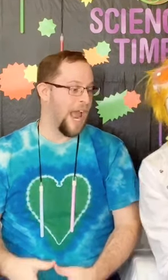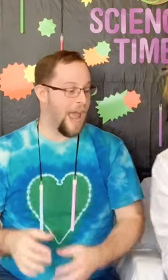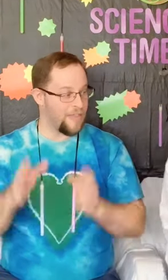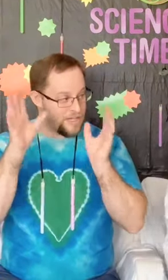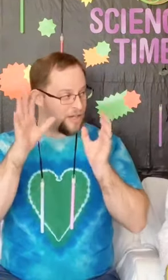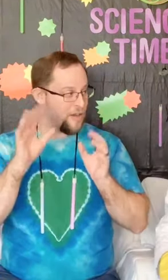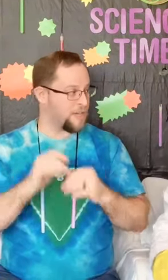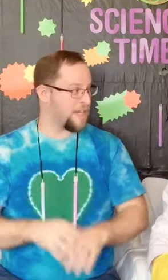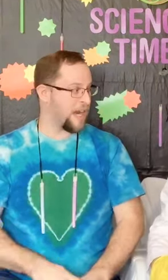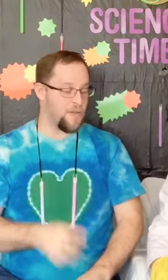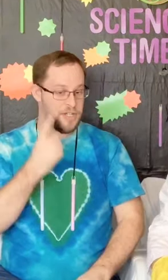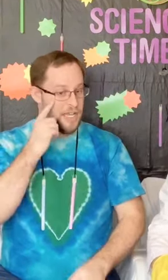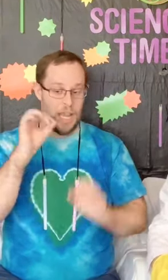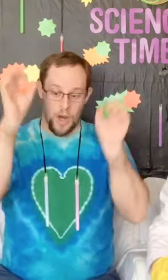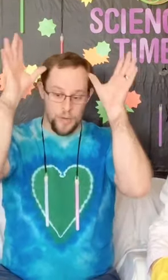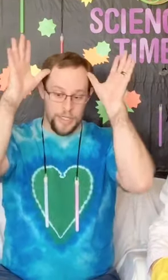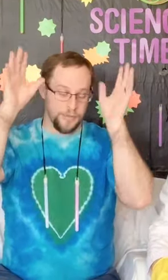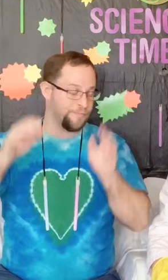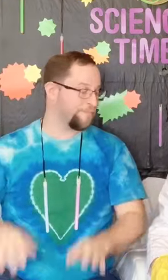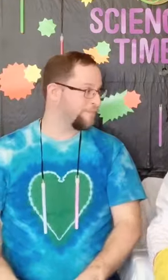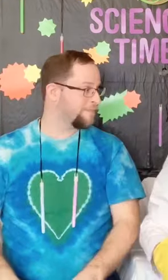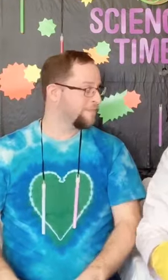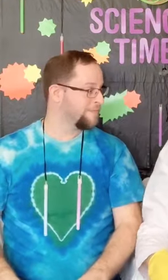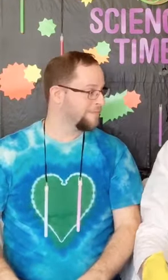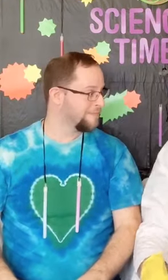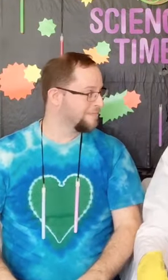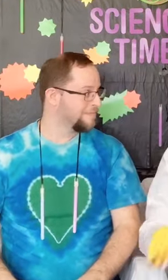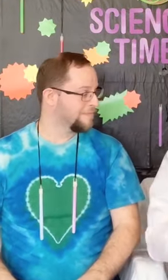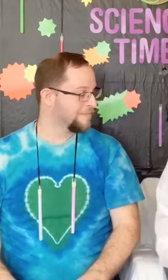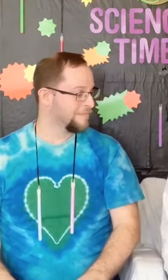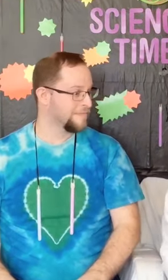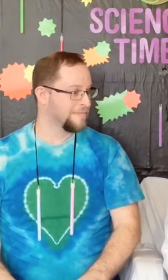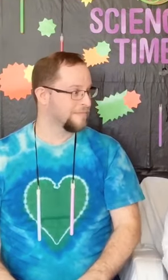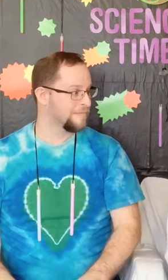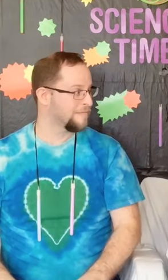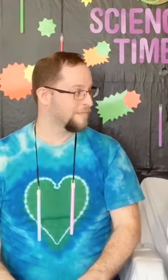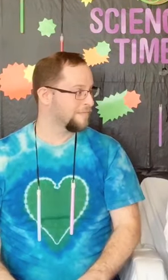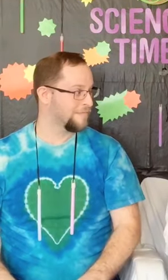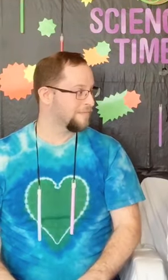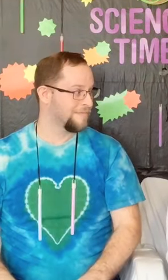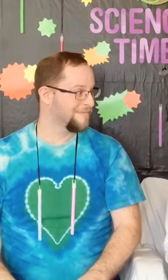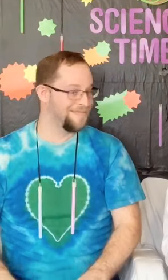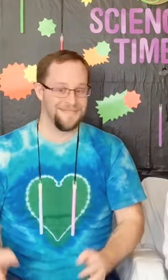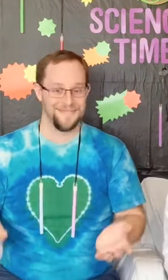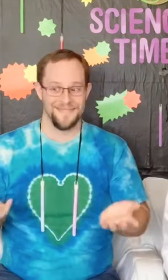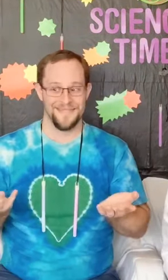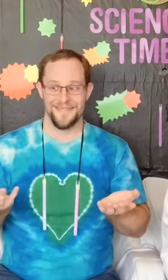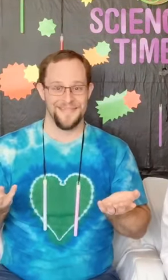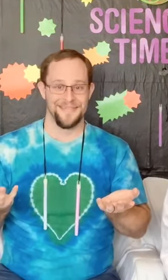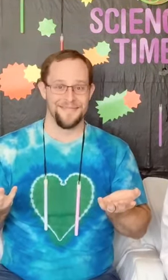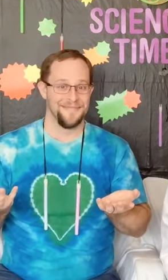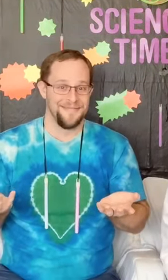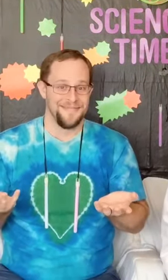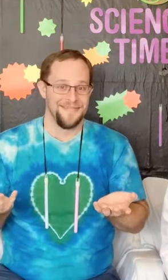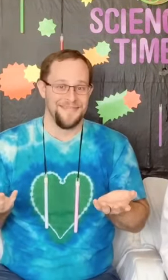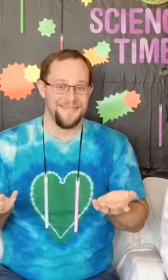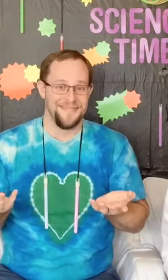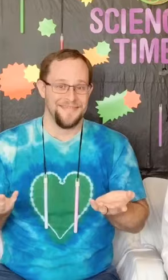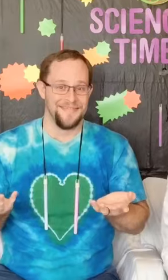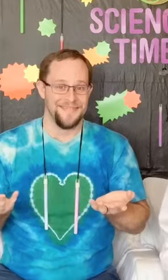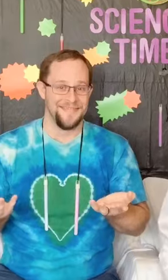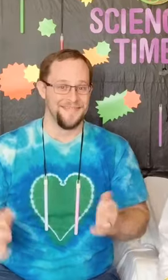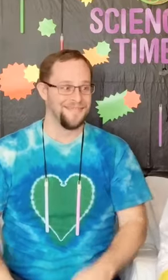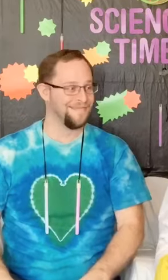And the deer that was sick, I was just thinking "oh dear."